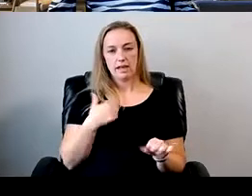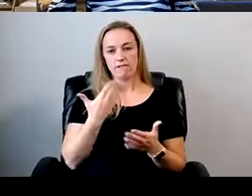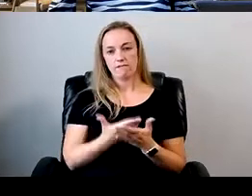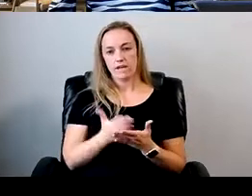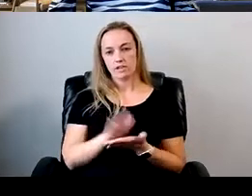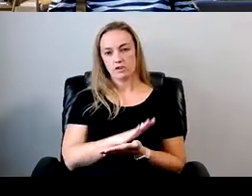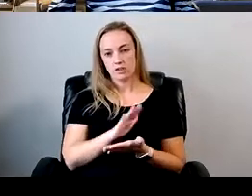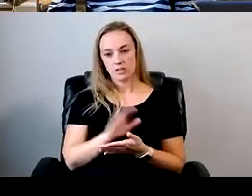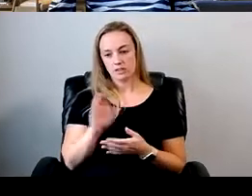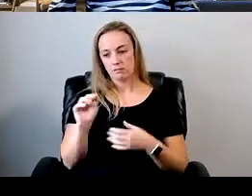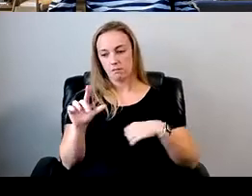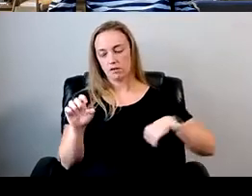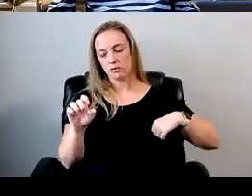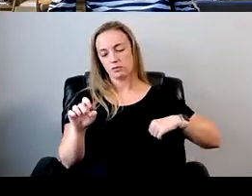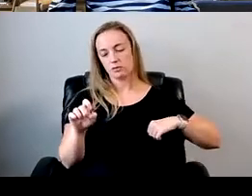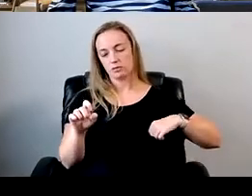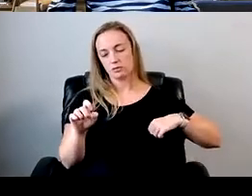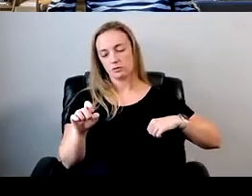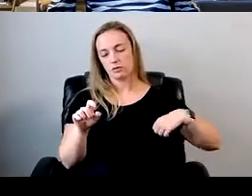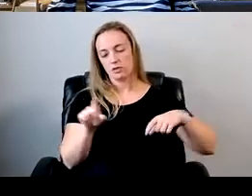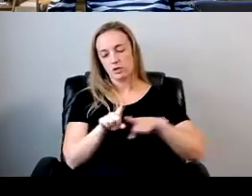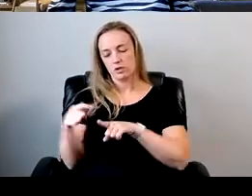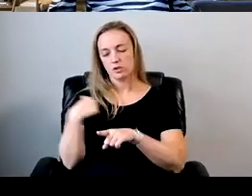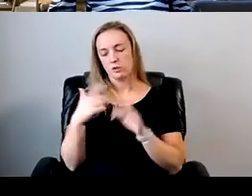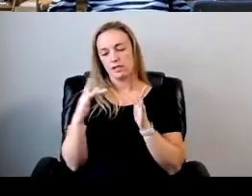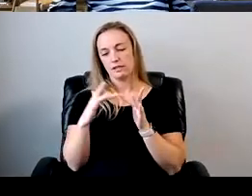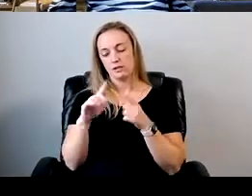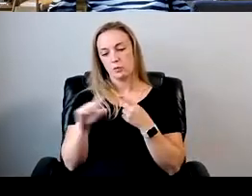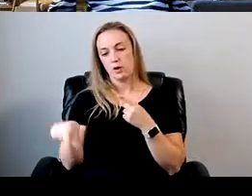but we also link out to some other providers of resources.